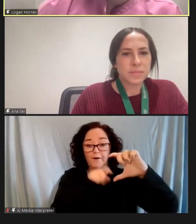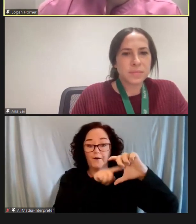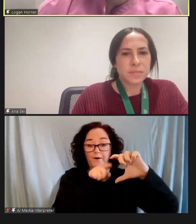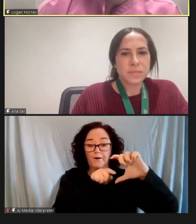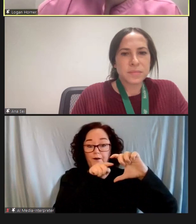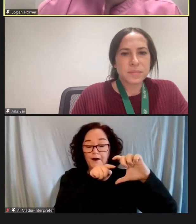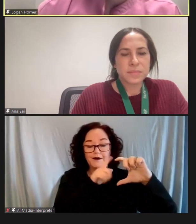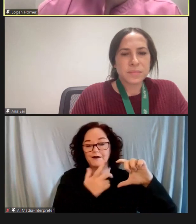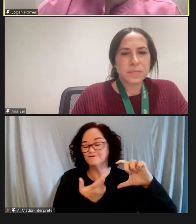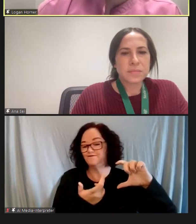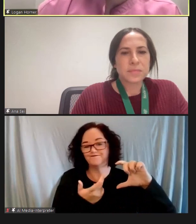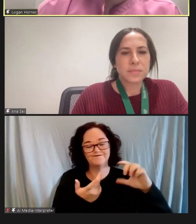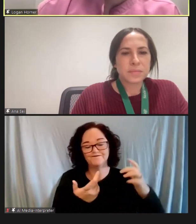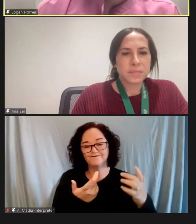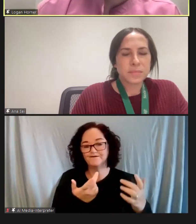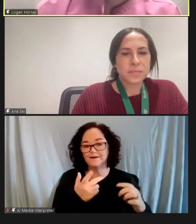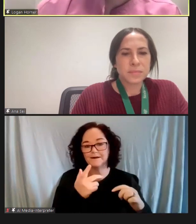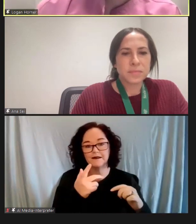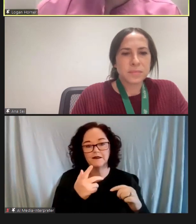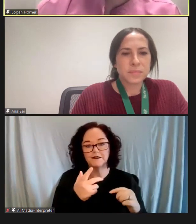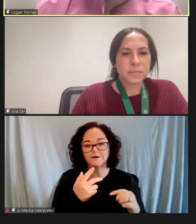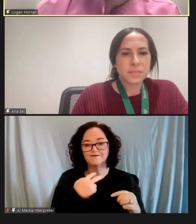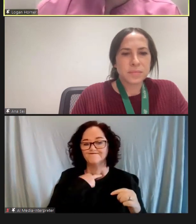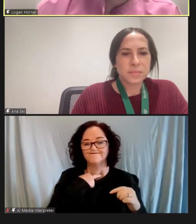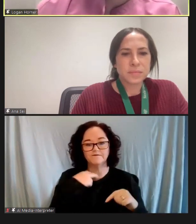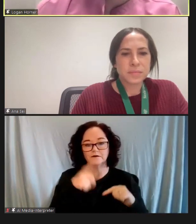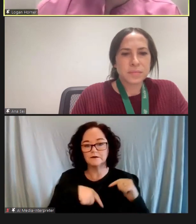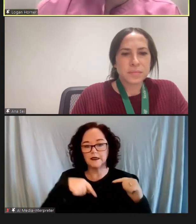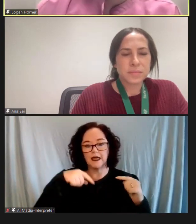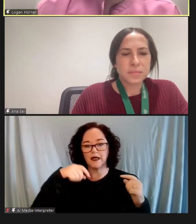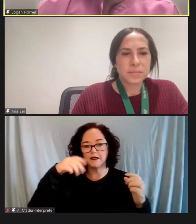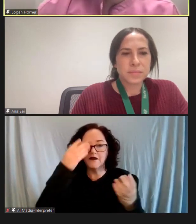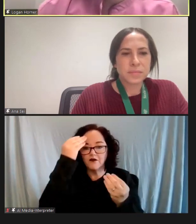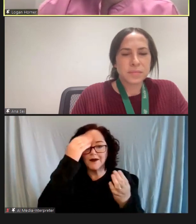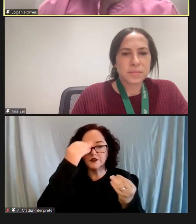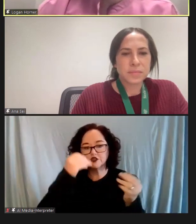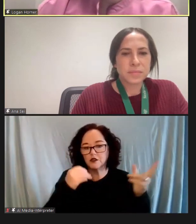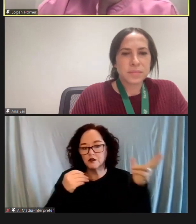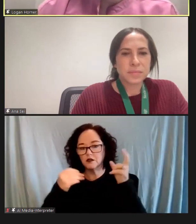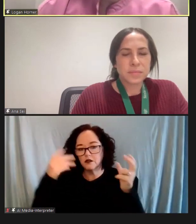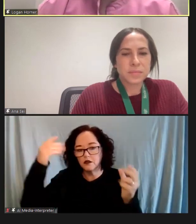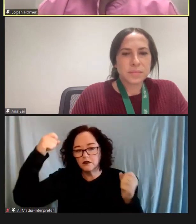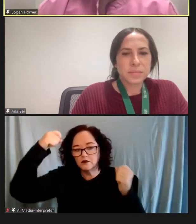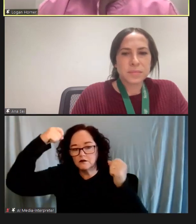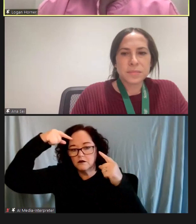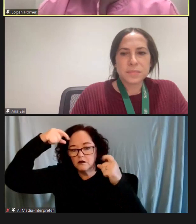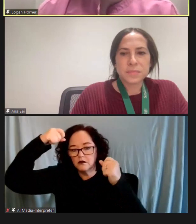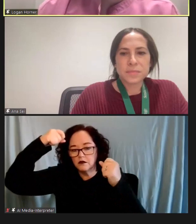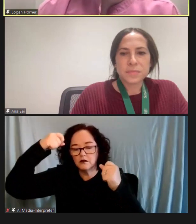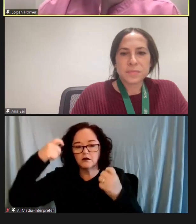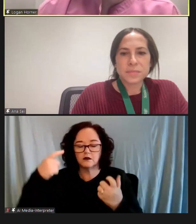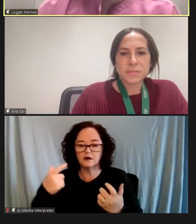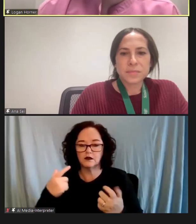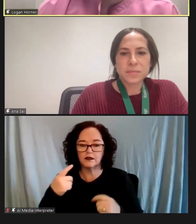to send the information needed to the